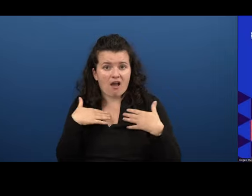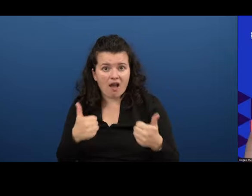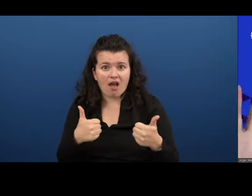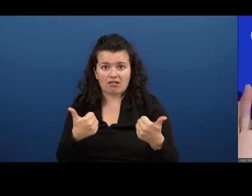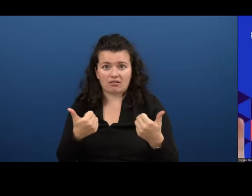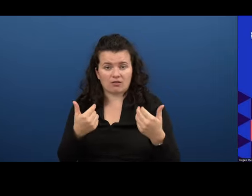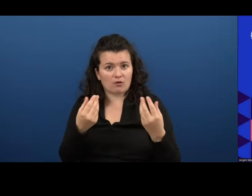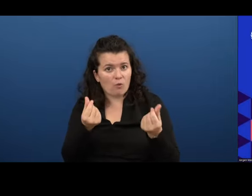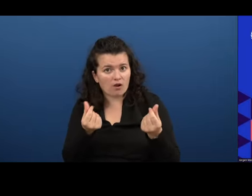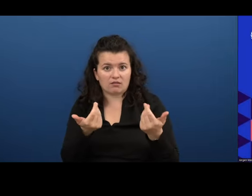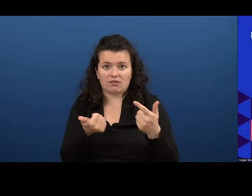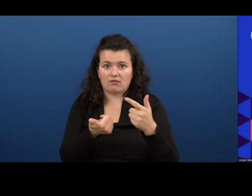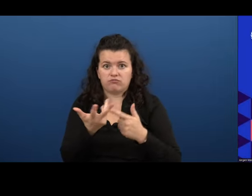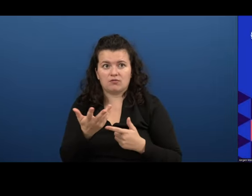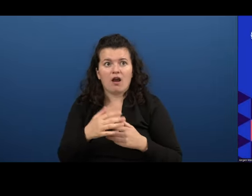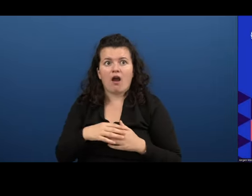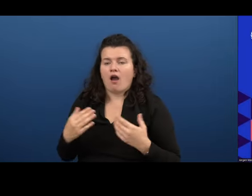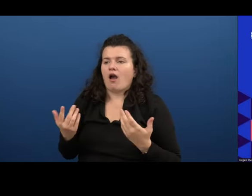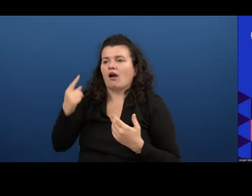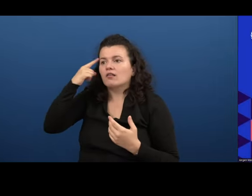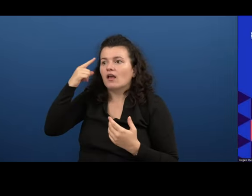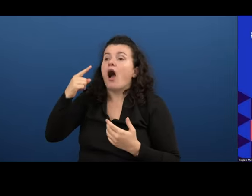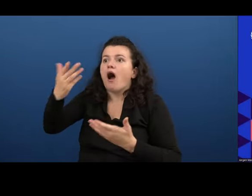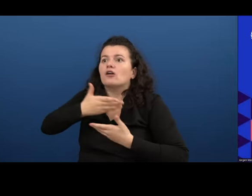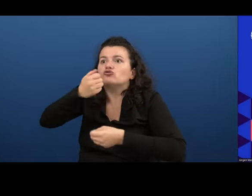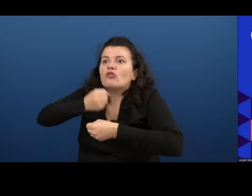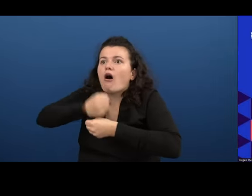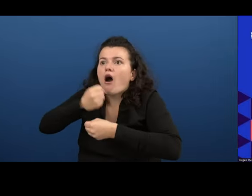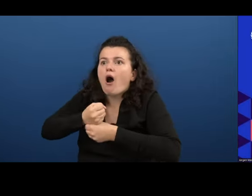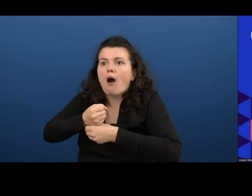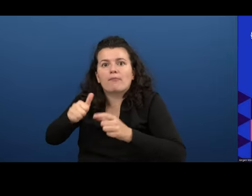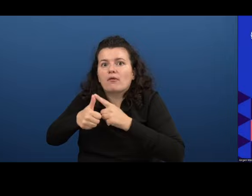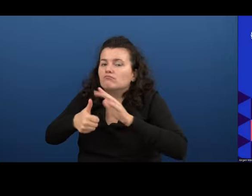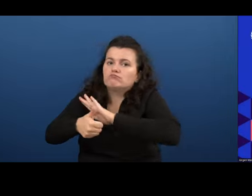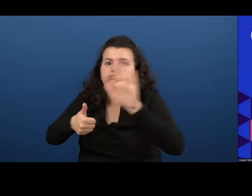bit. Well, let's say, obsessed with with getting jobs. Also for people with disabilities, but